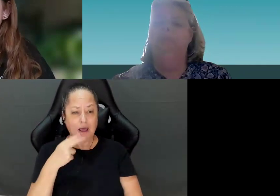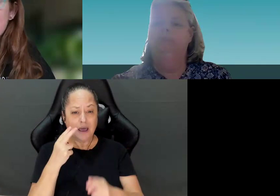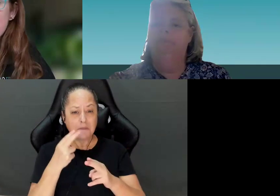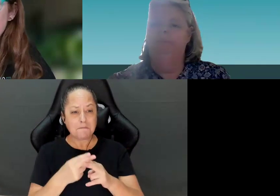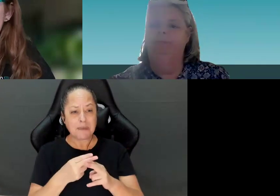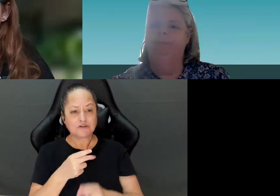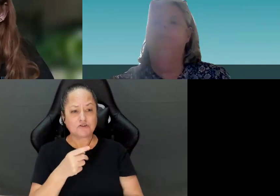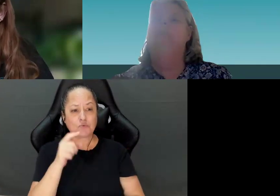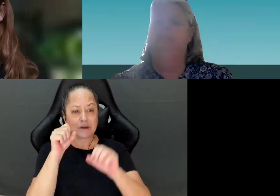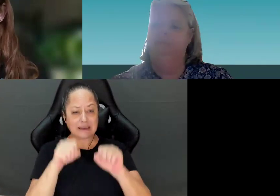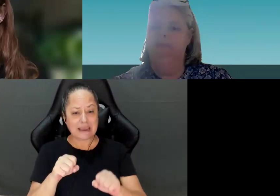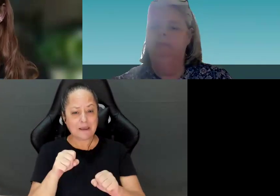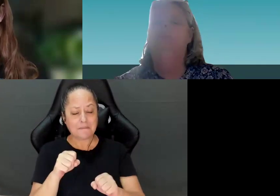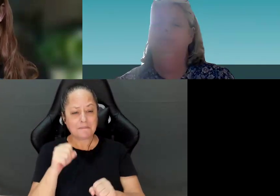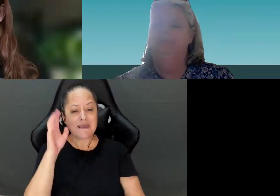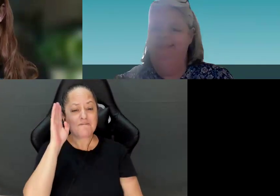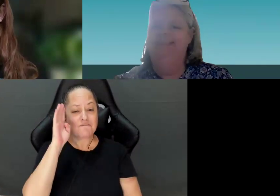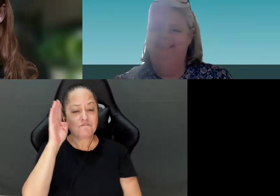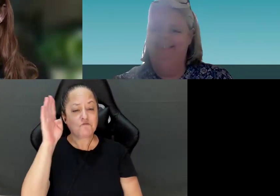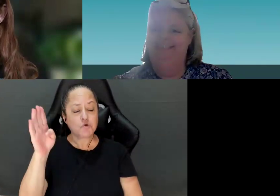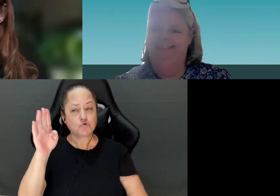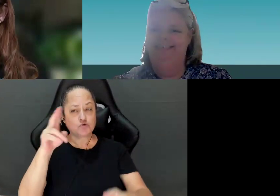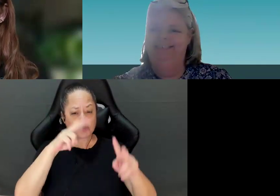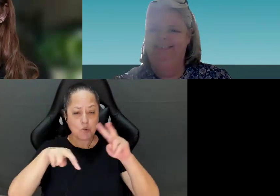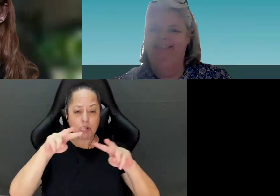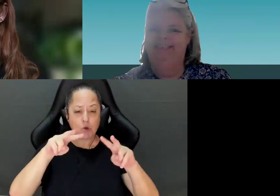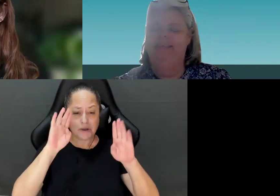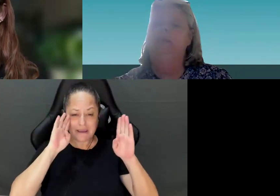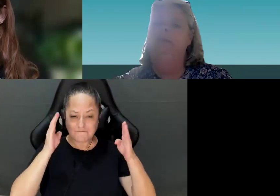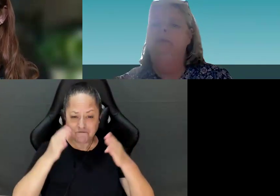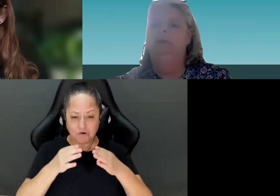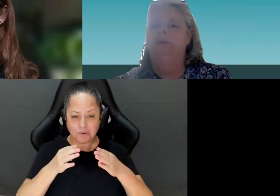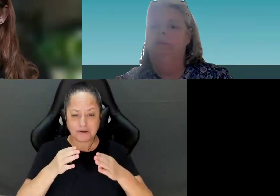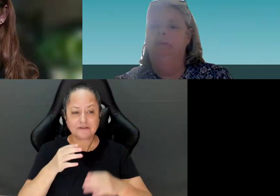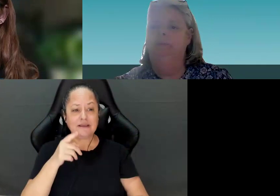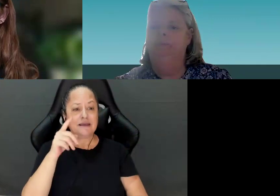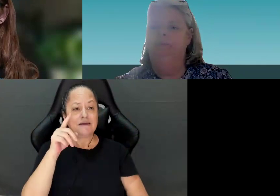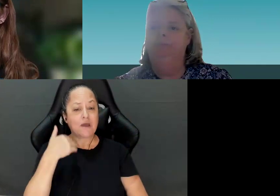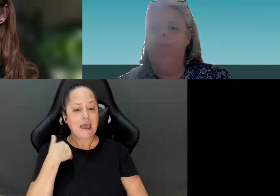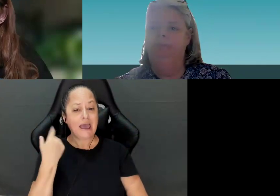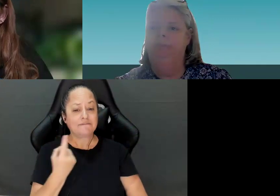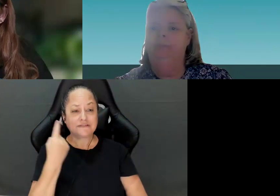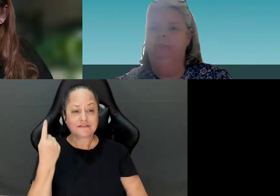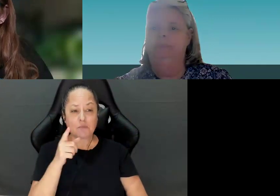We can be very future looking and focused, if we do have somebody who has got a track